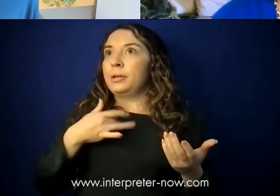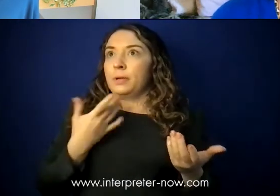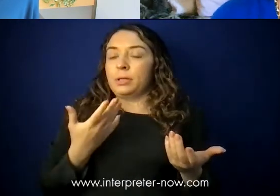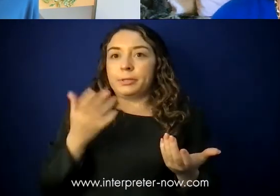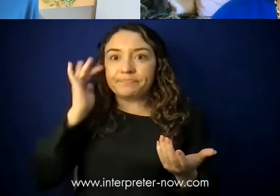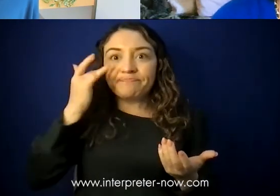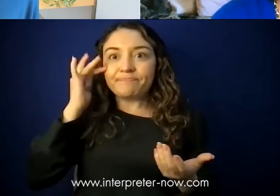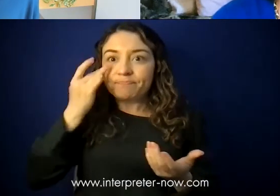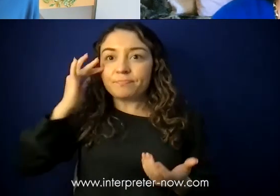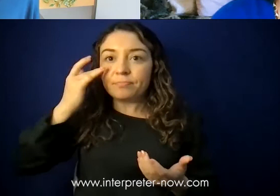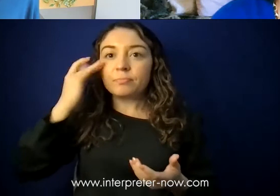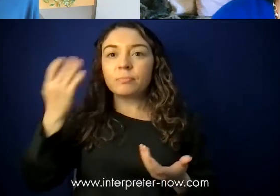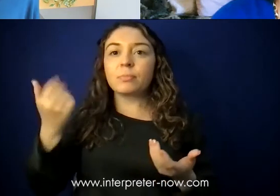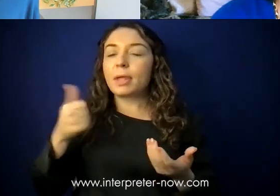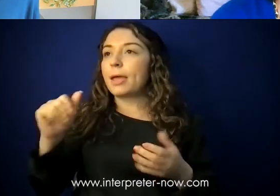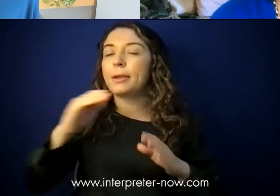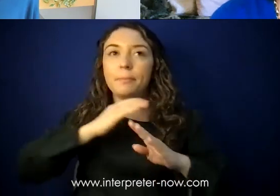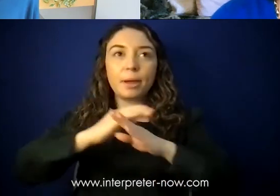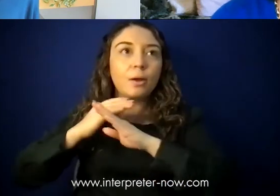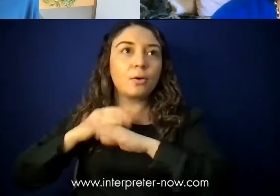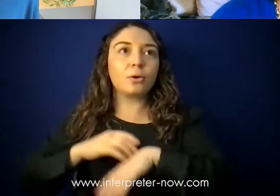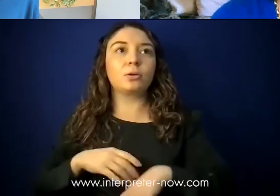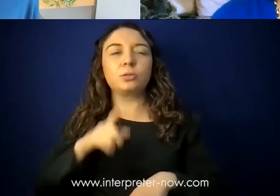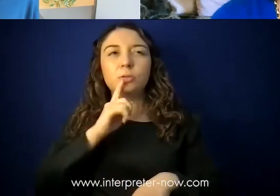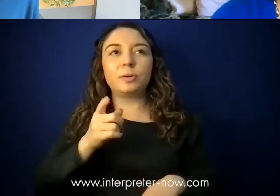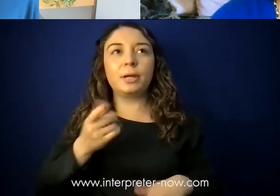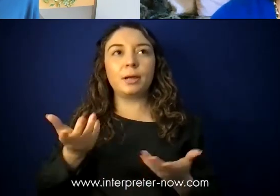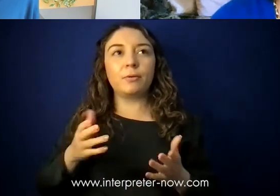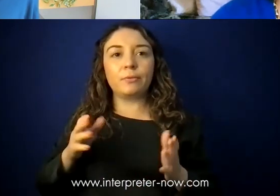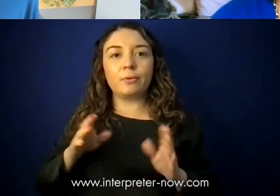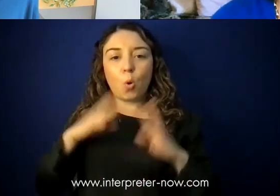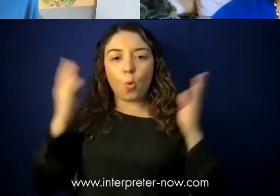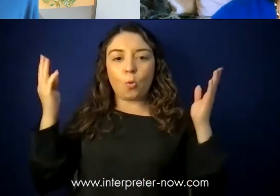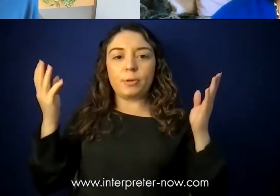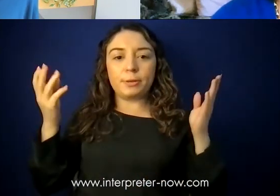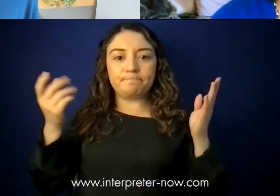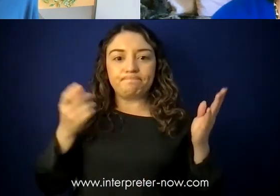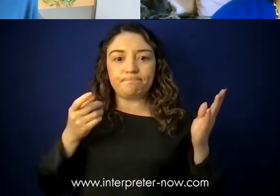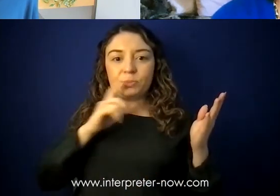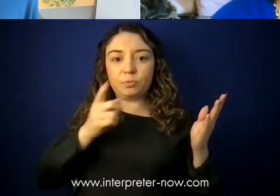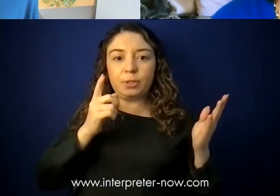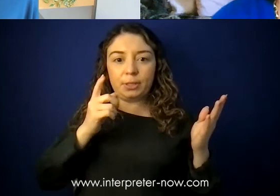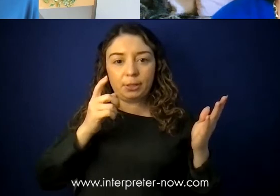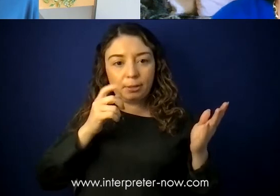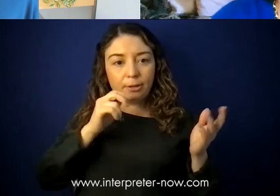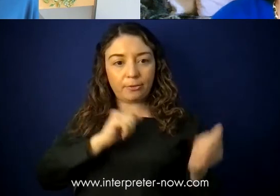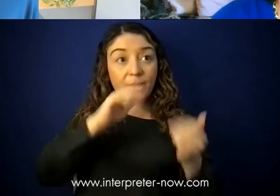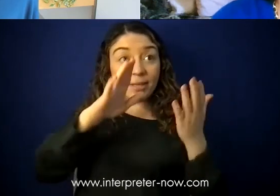day, the greatest barrier to facing really difficult things that are happening in the